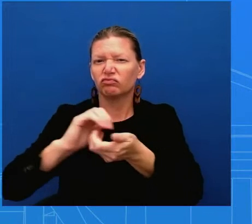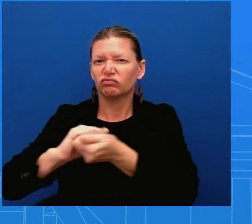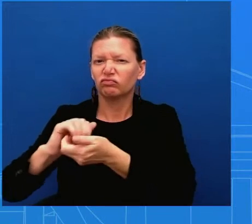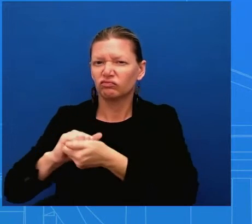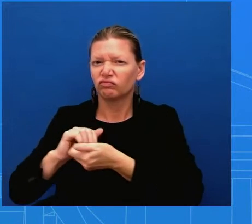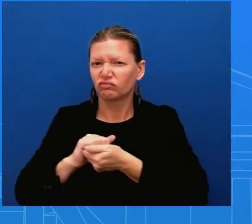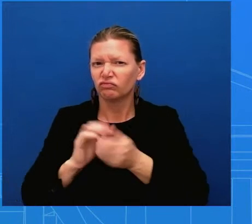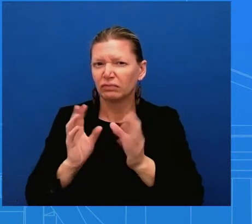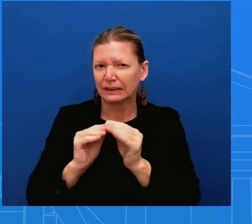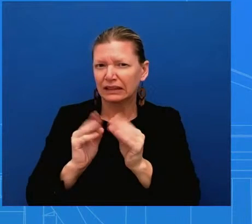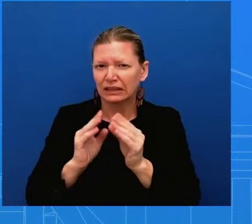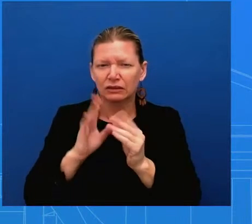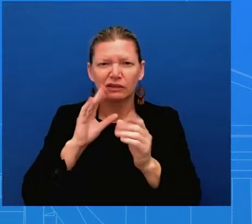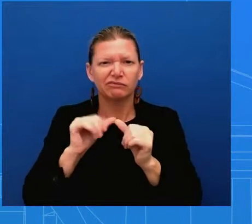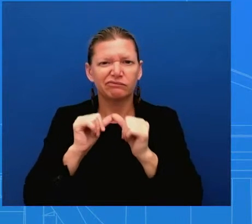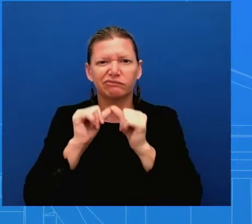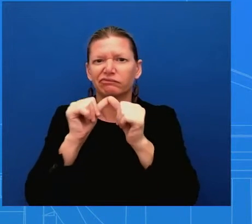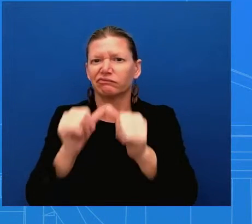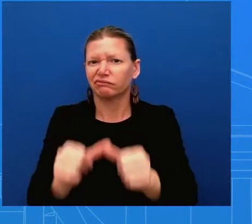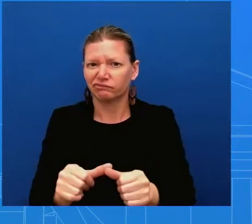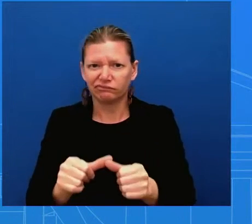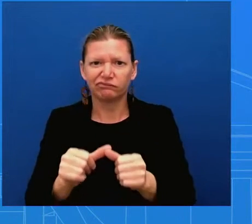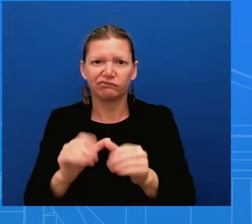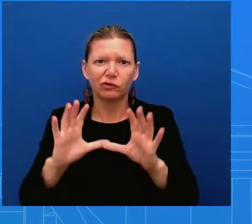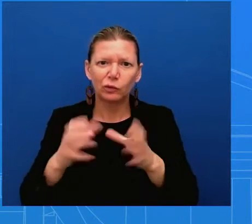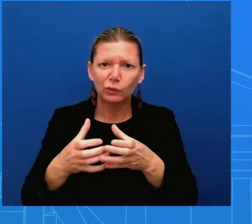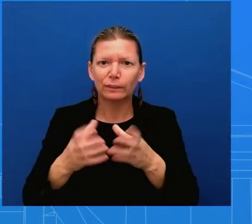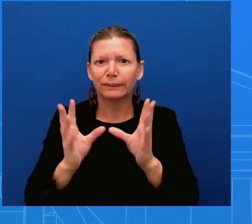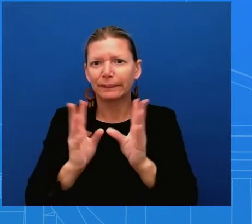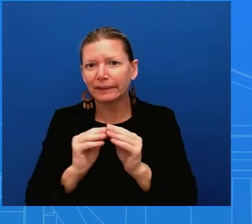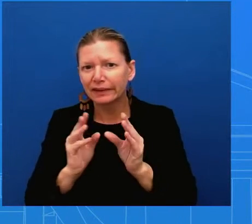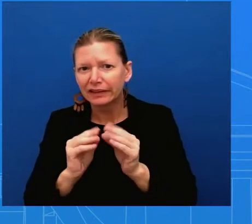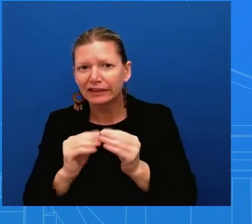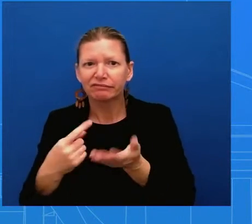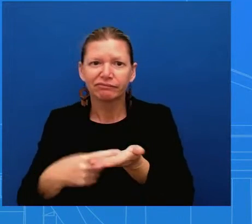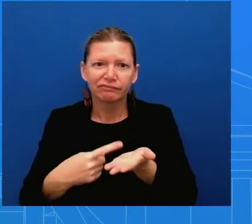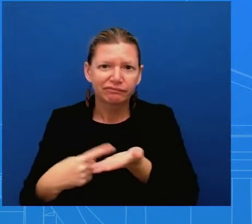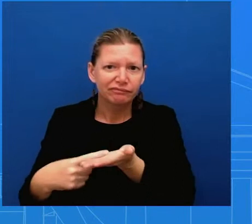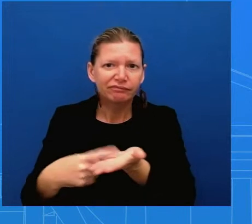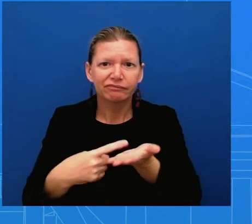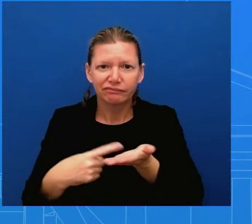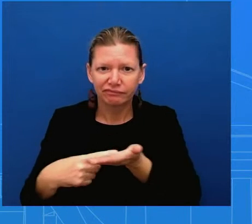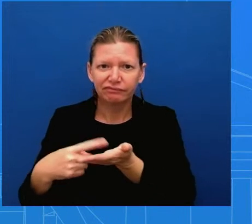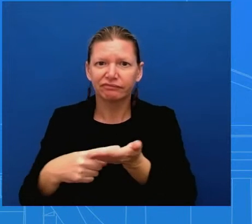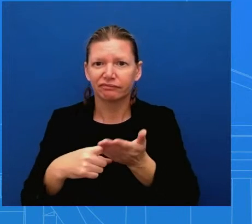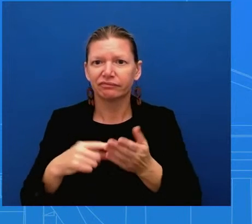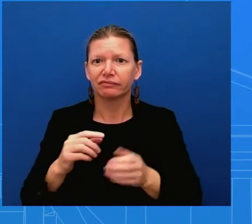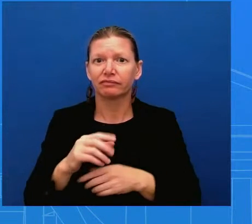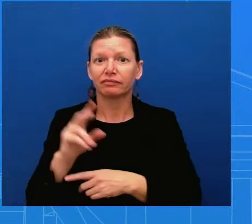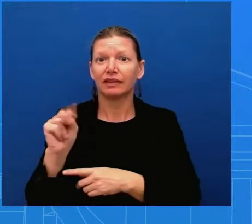these group meetings that they've been having with -- that NSC has been having with -- with the ID- --